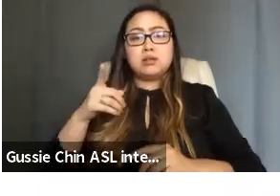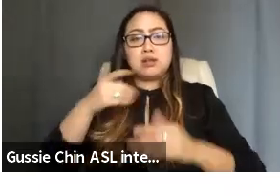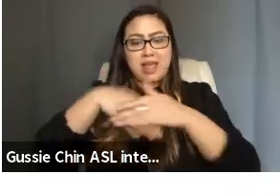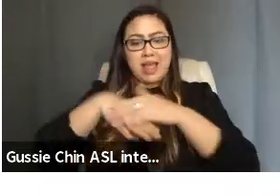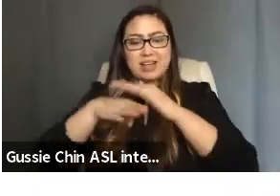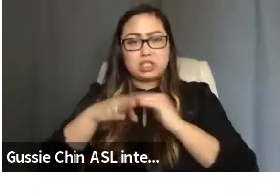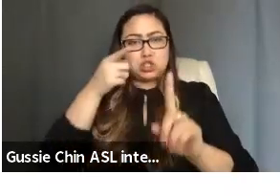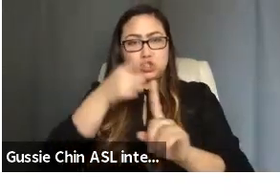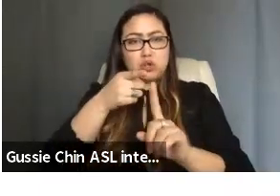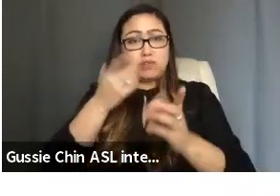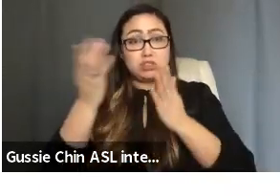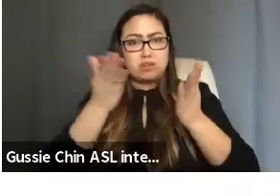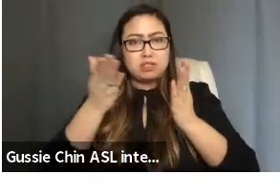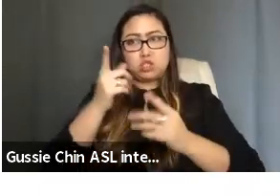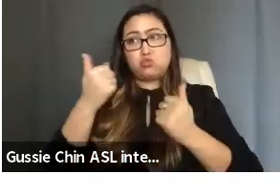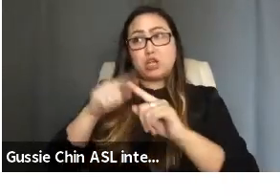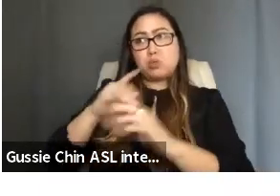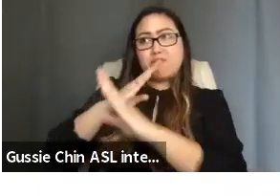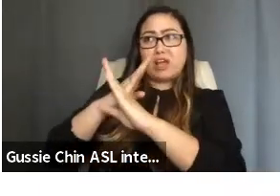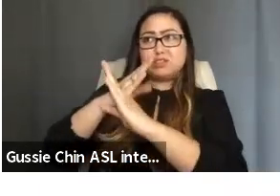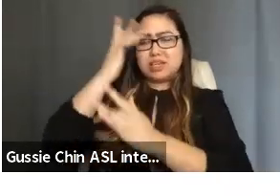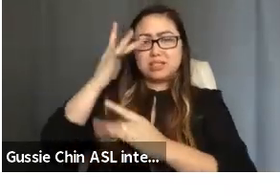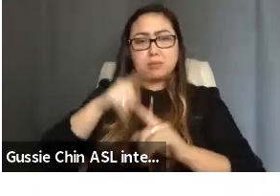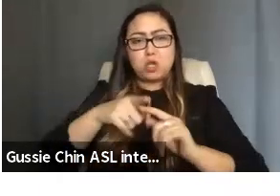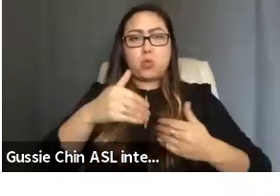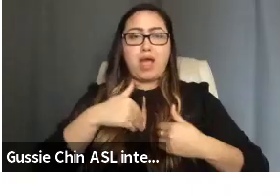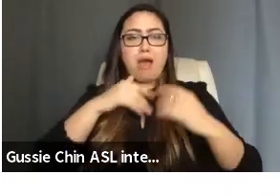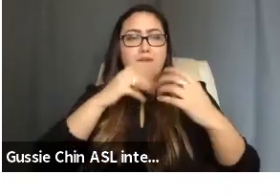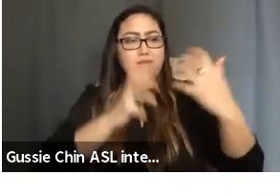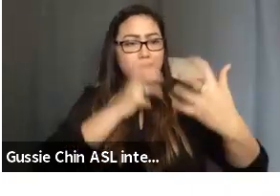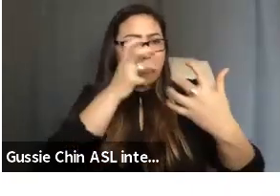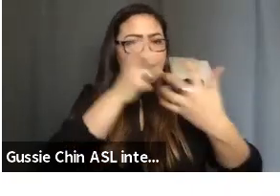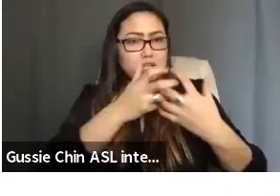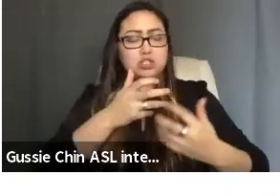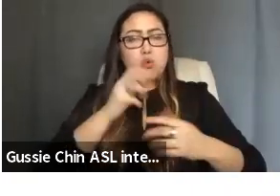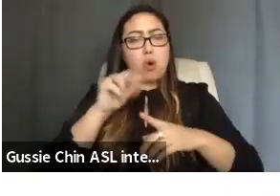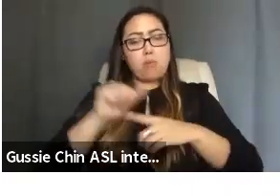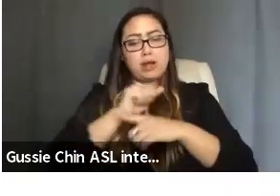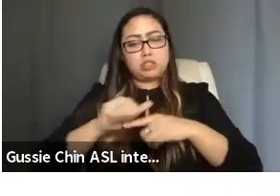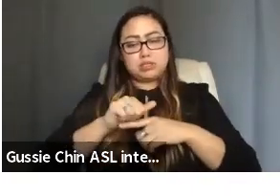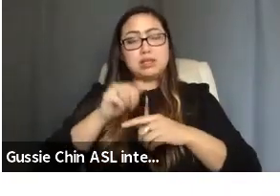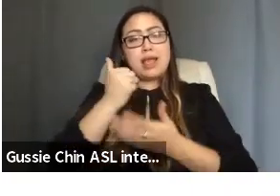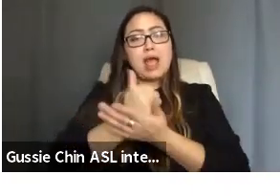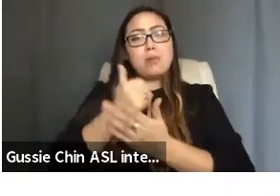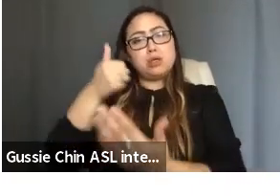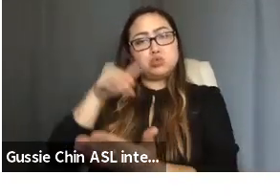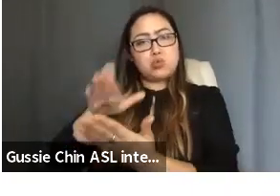prevent the disease? Do you have accommodations or practices in place that can help address that?